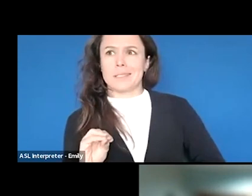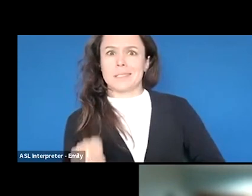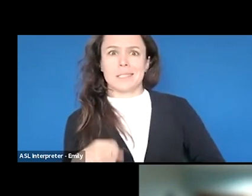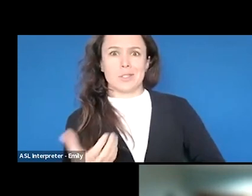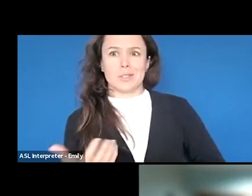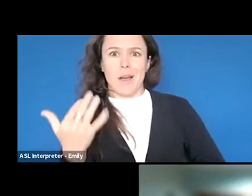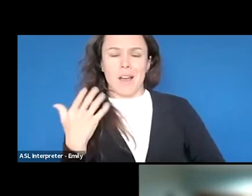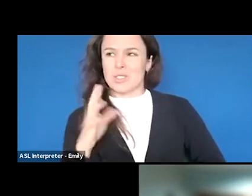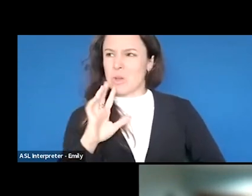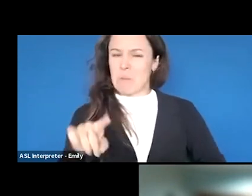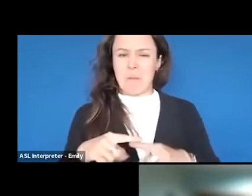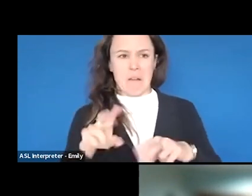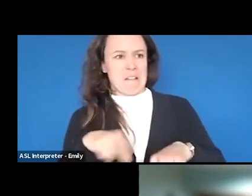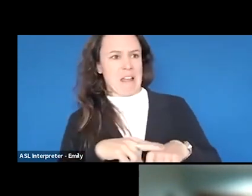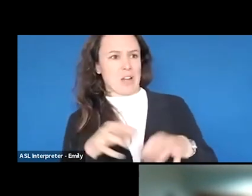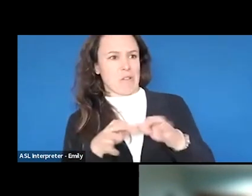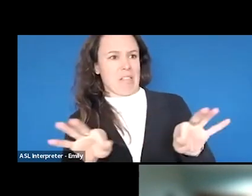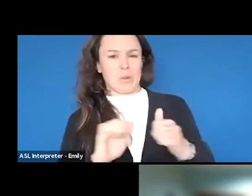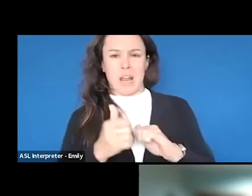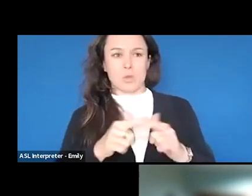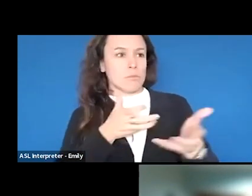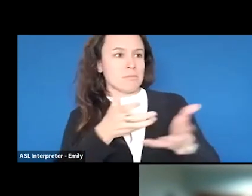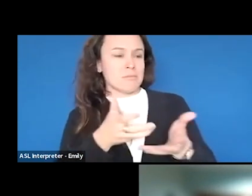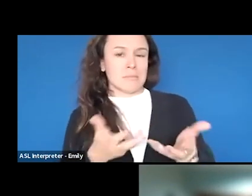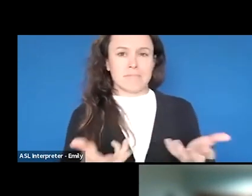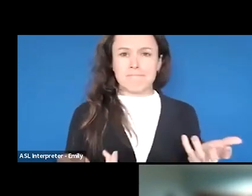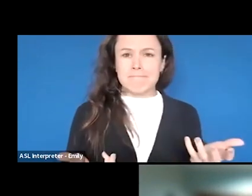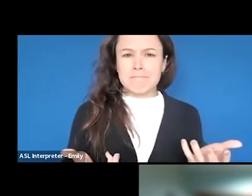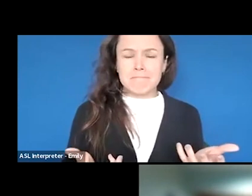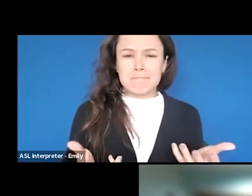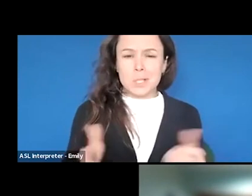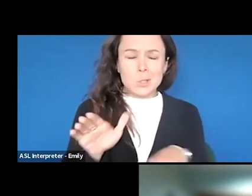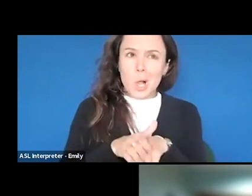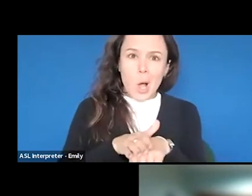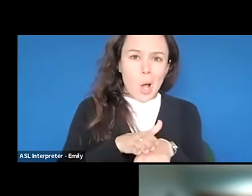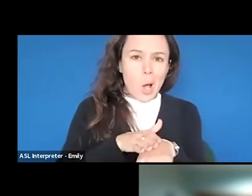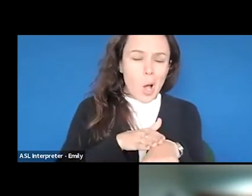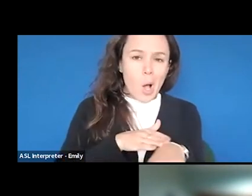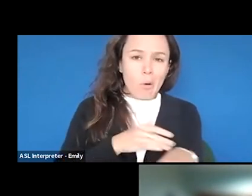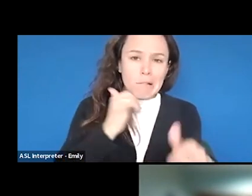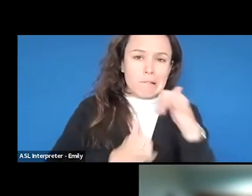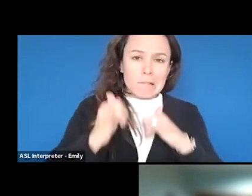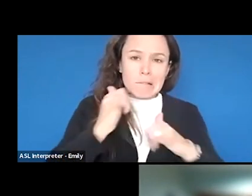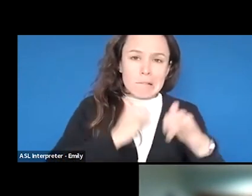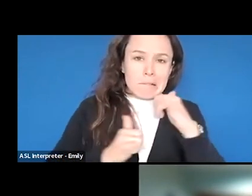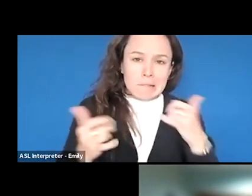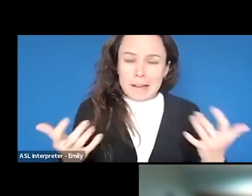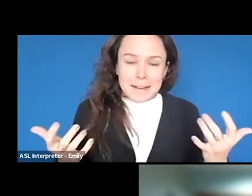language is *the* way to interact when it's such a slow and faulty mechanism that you know it